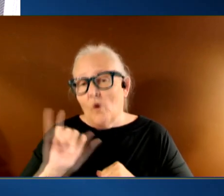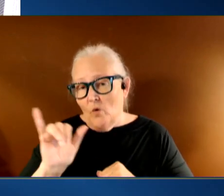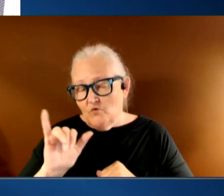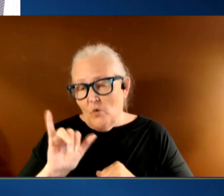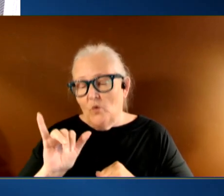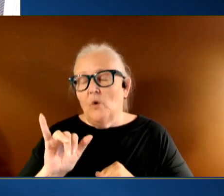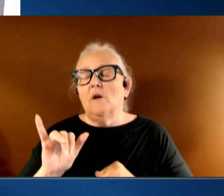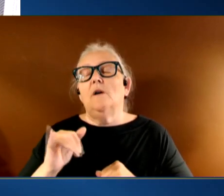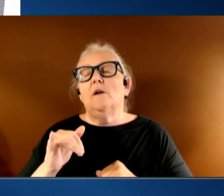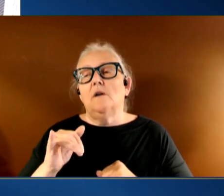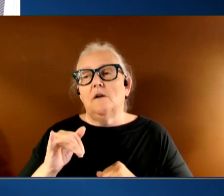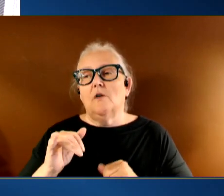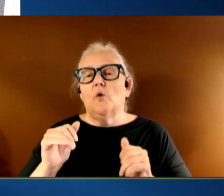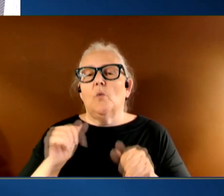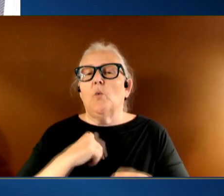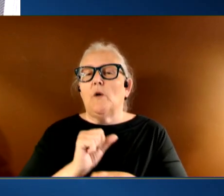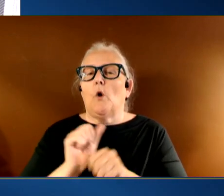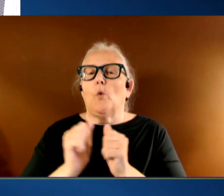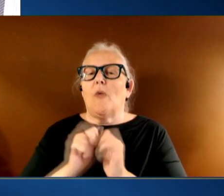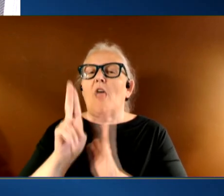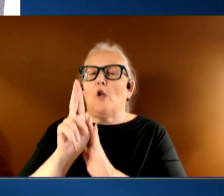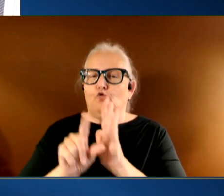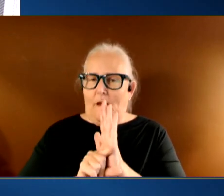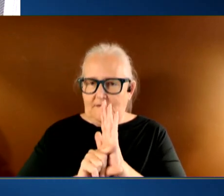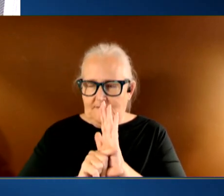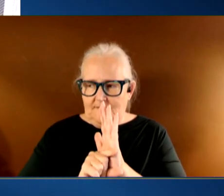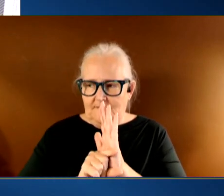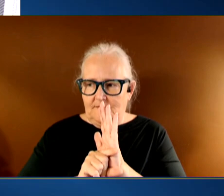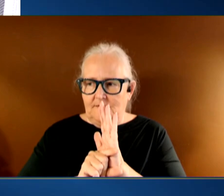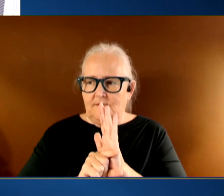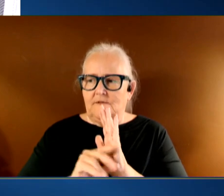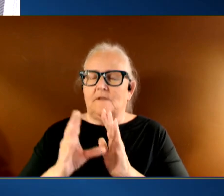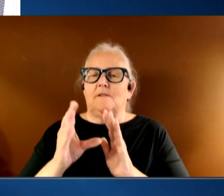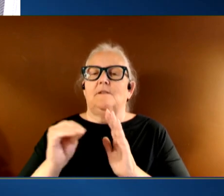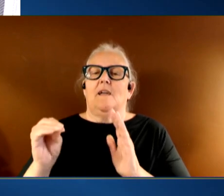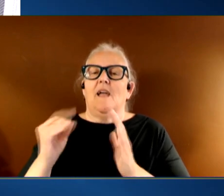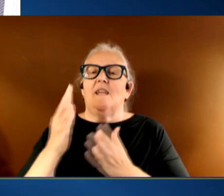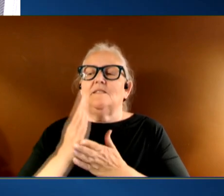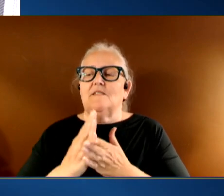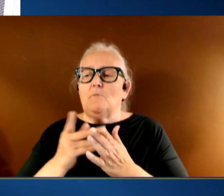undergraduate students. And I had students come in and work on infographics. So,